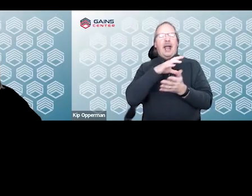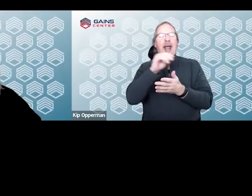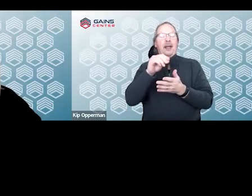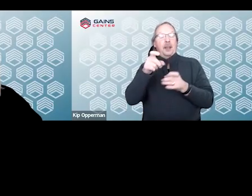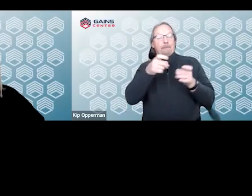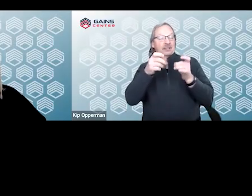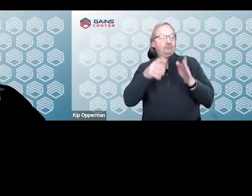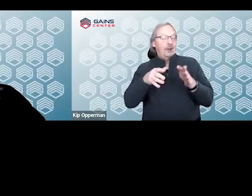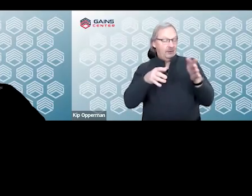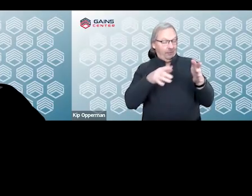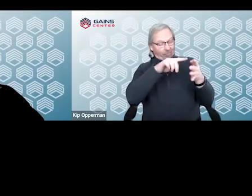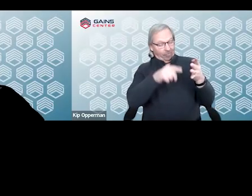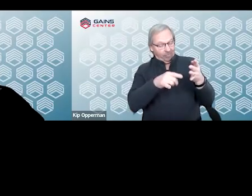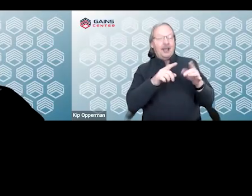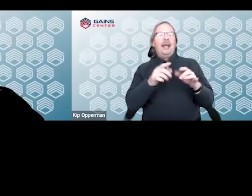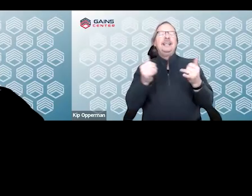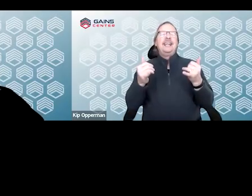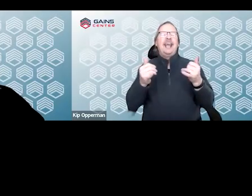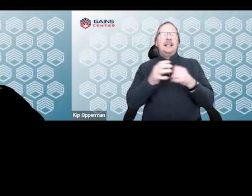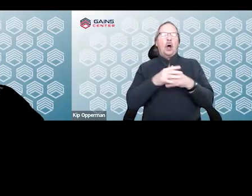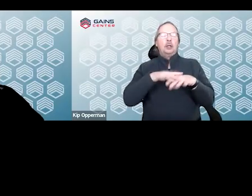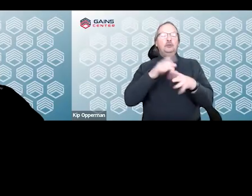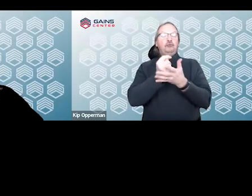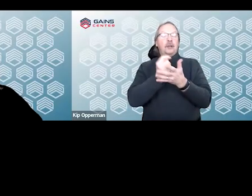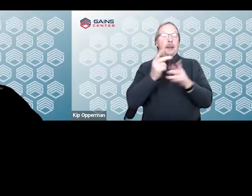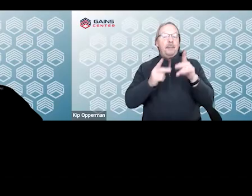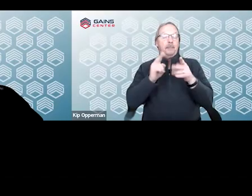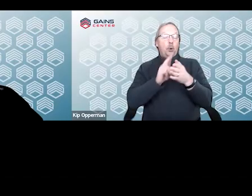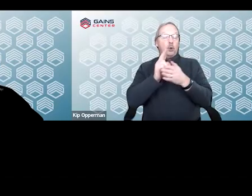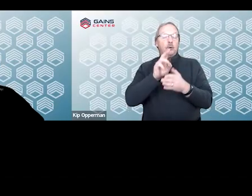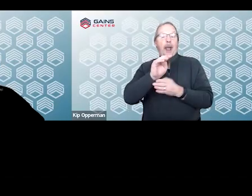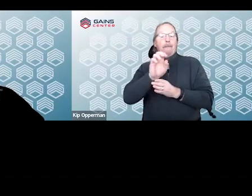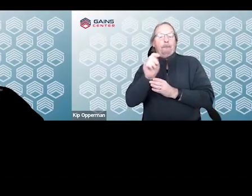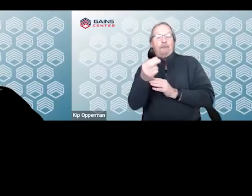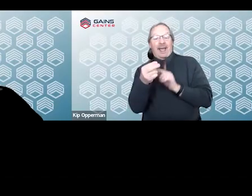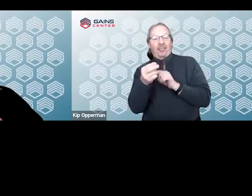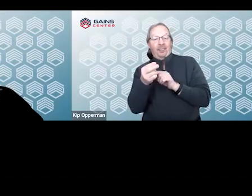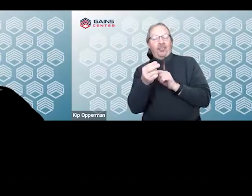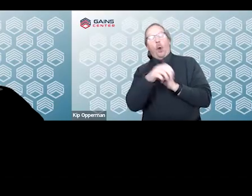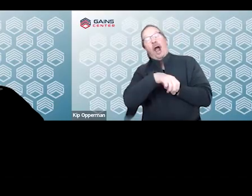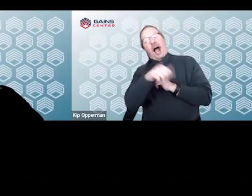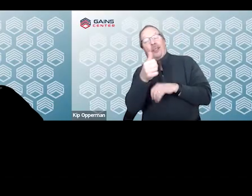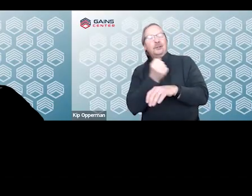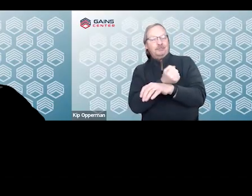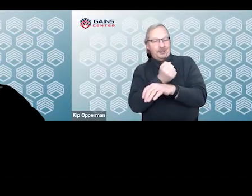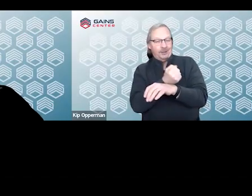And today's webinar is on "Treating People Who Use Meth or Other Stimulants: Leveraging Contingency Management